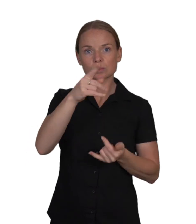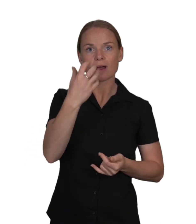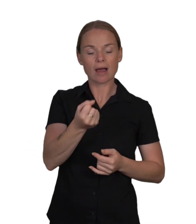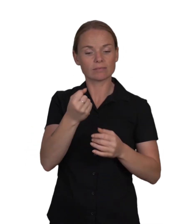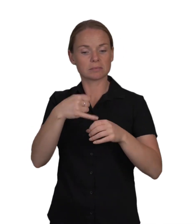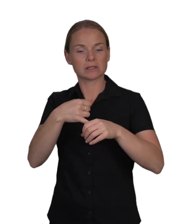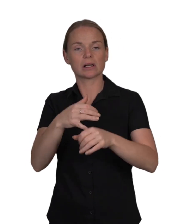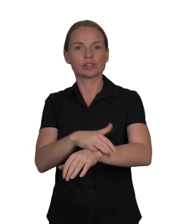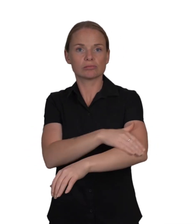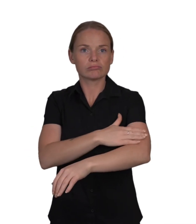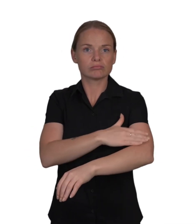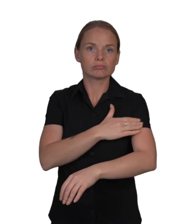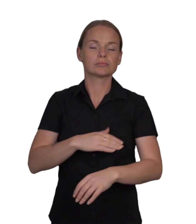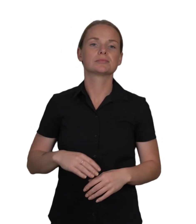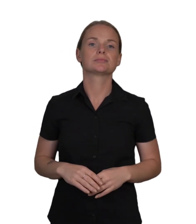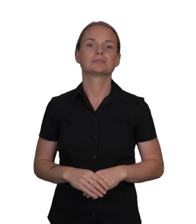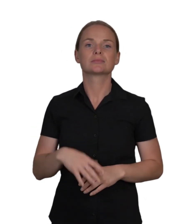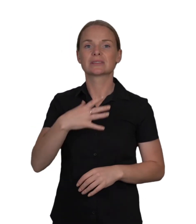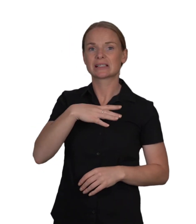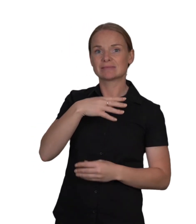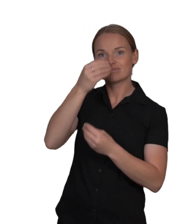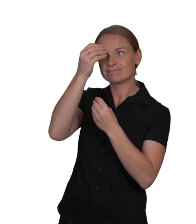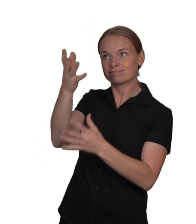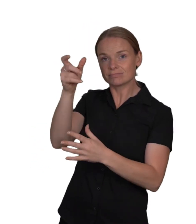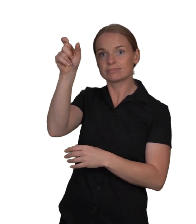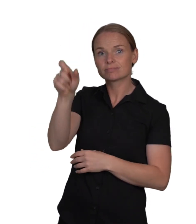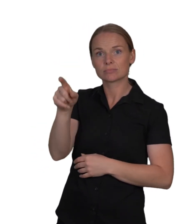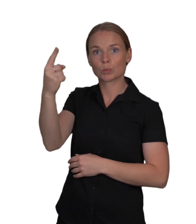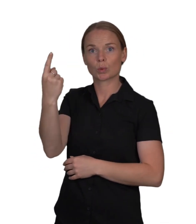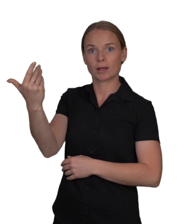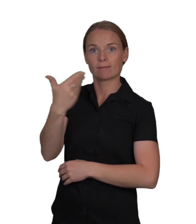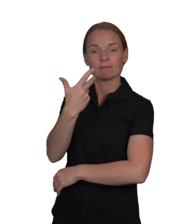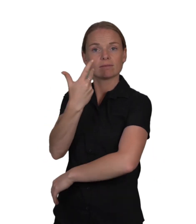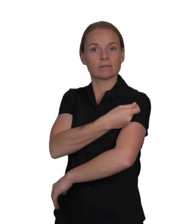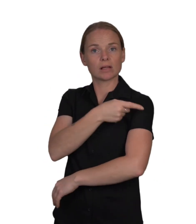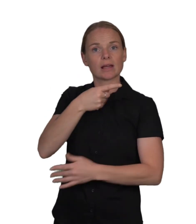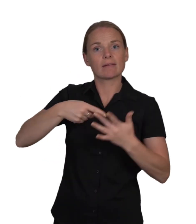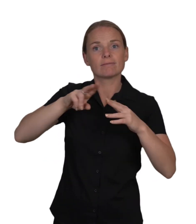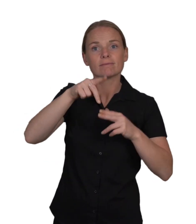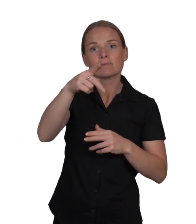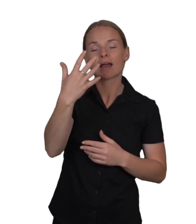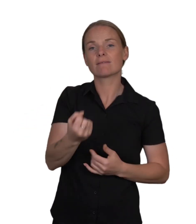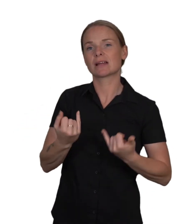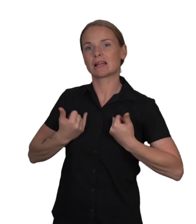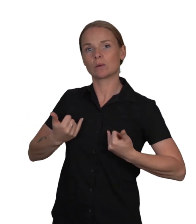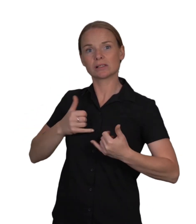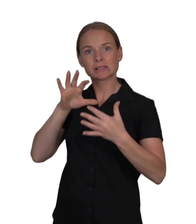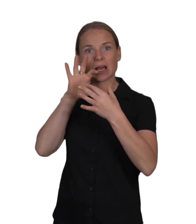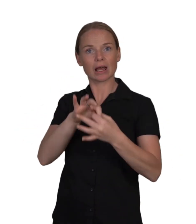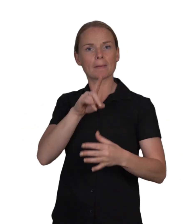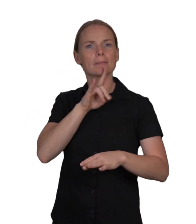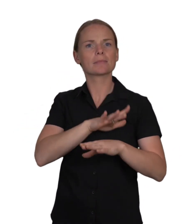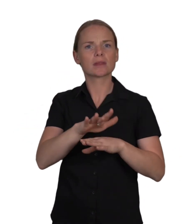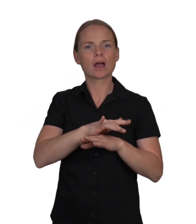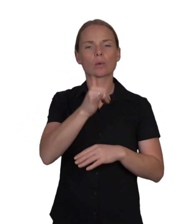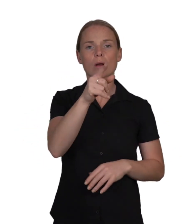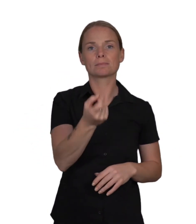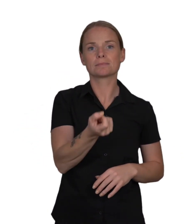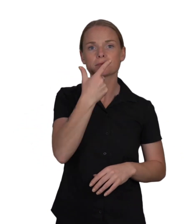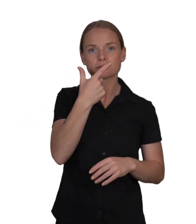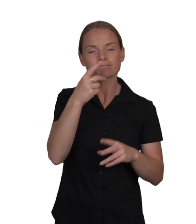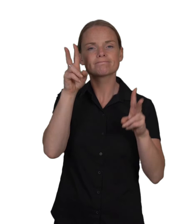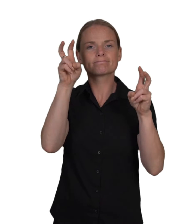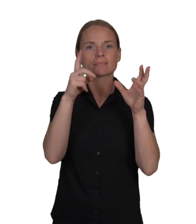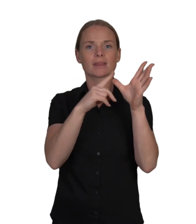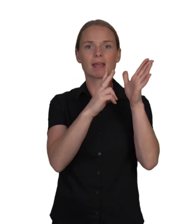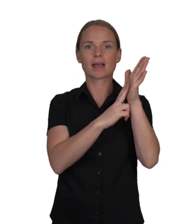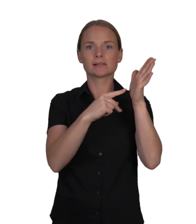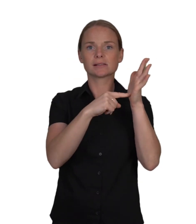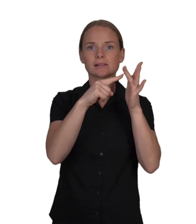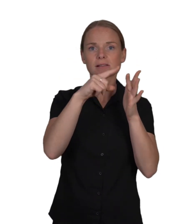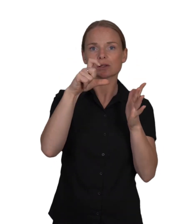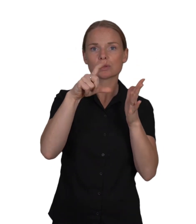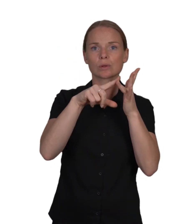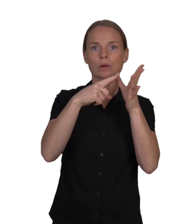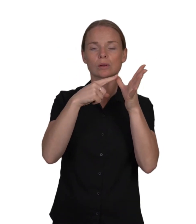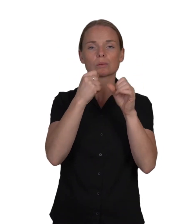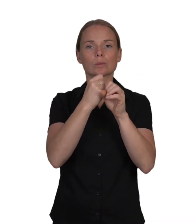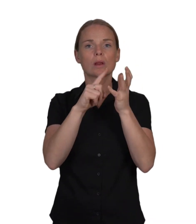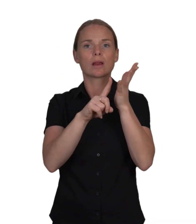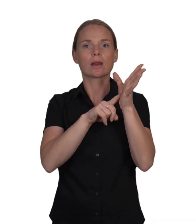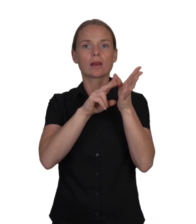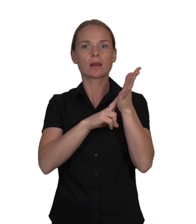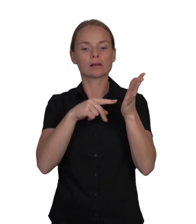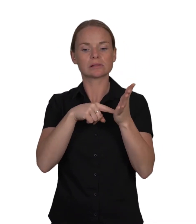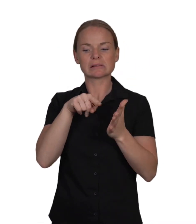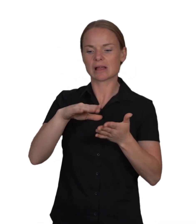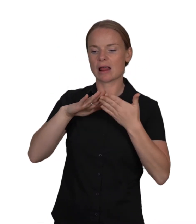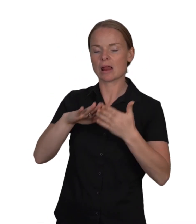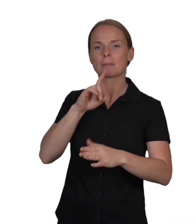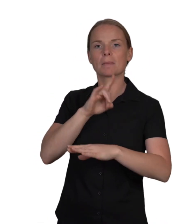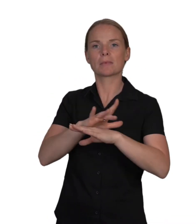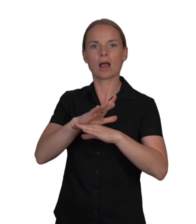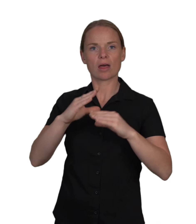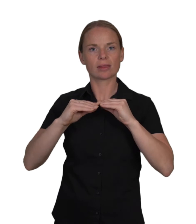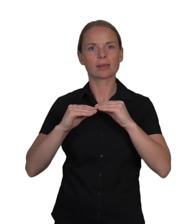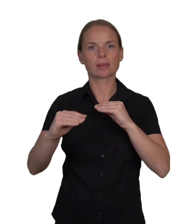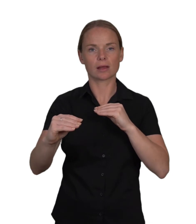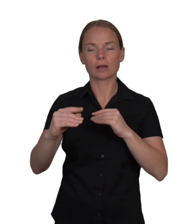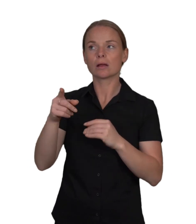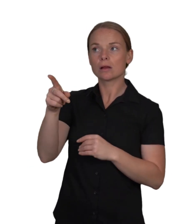If you have a bleeding disorder or you are taking a blood-thinning medication (anticoagulant), tell your immunisation provider.